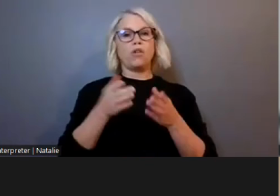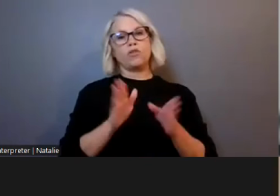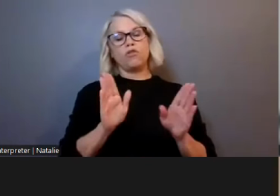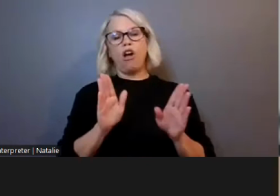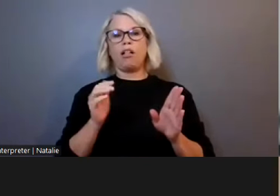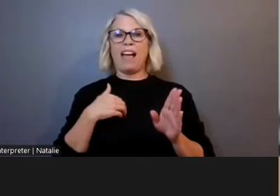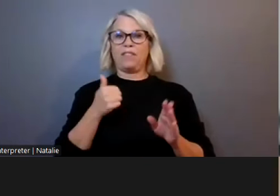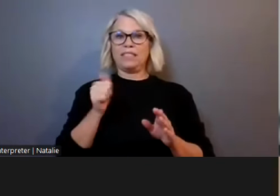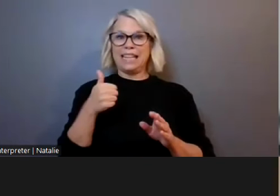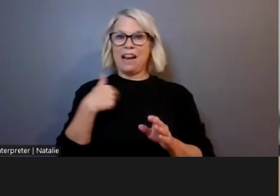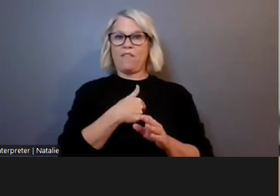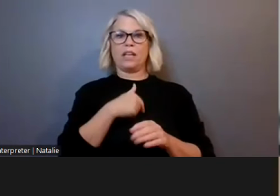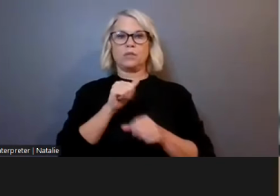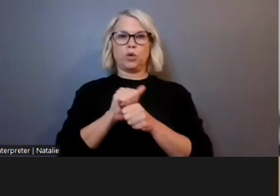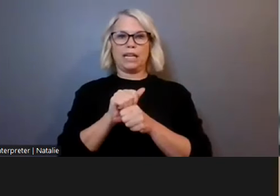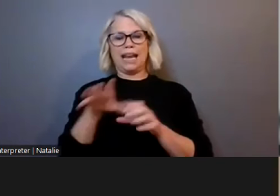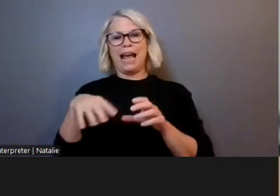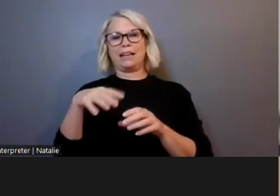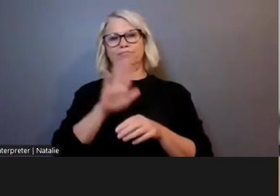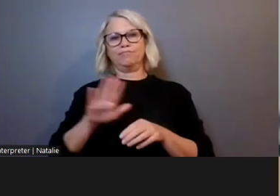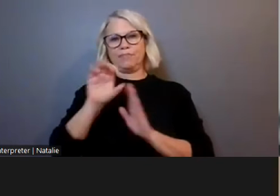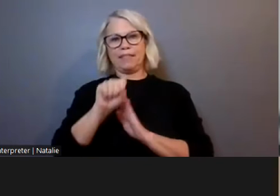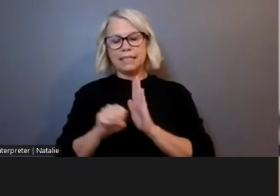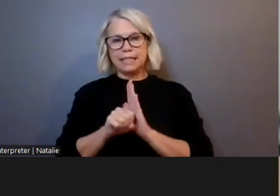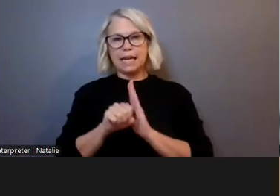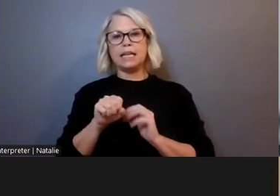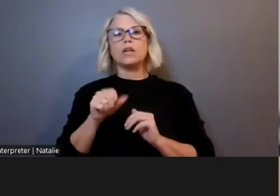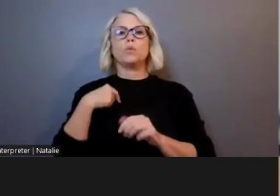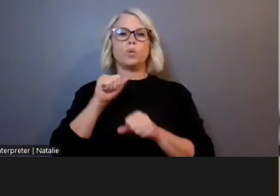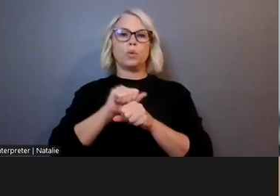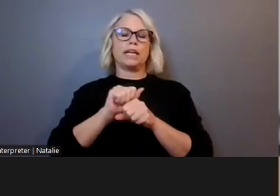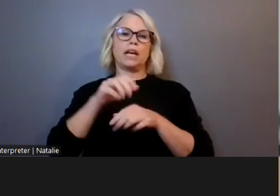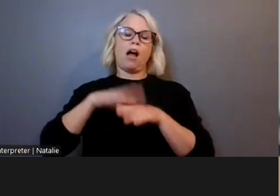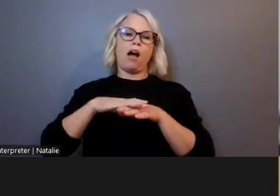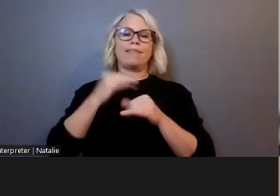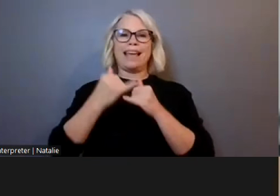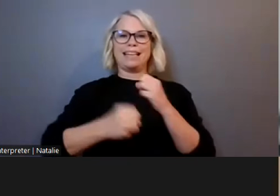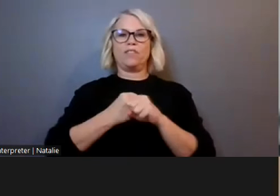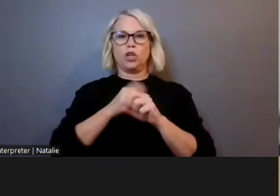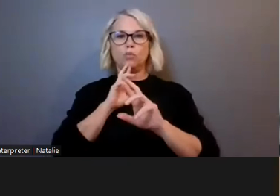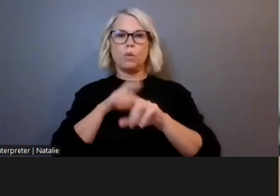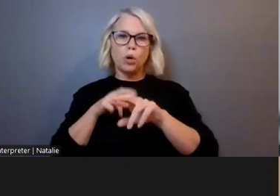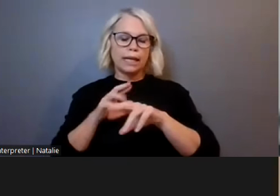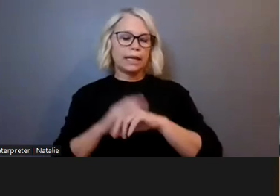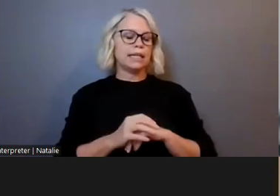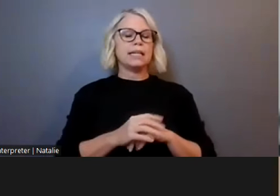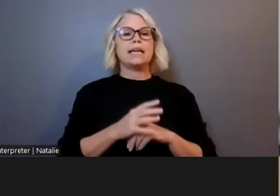us throughout the state, we are working on end of year reporting, and then preparing